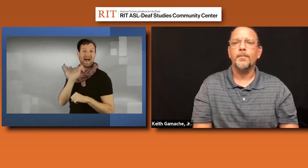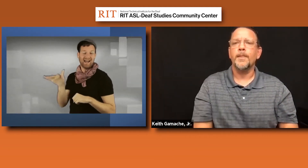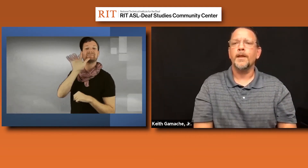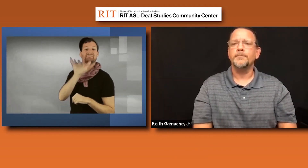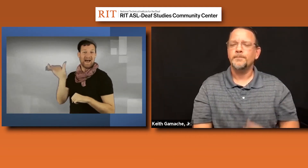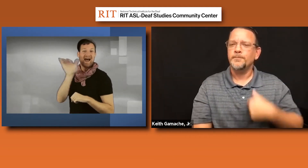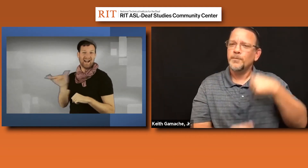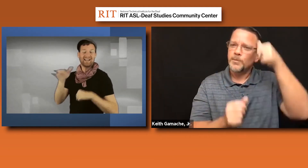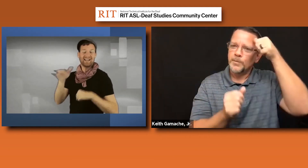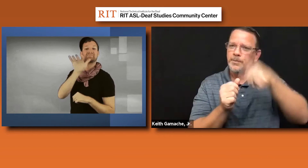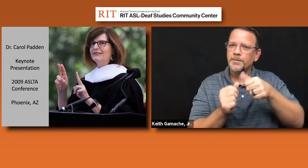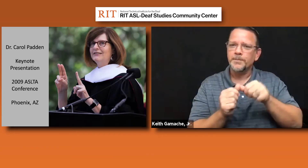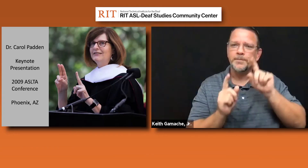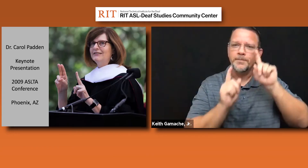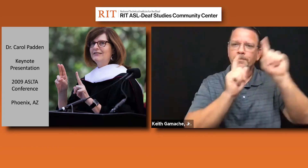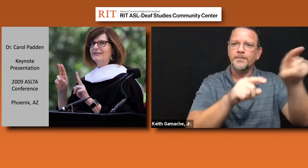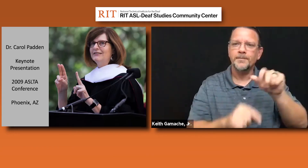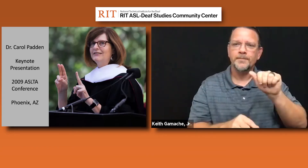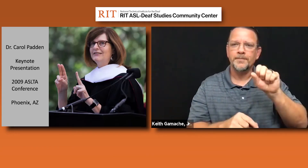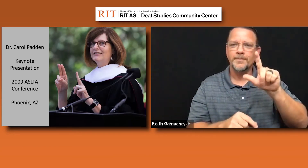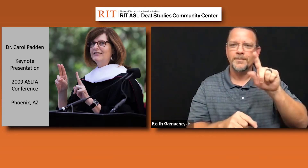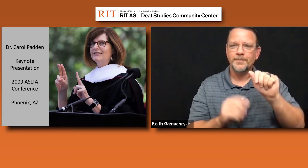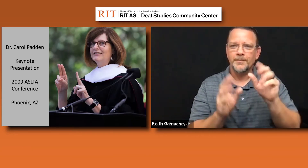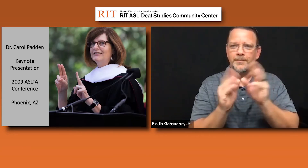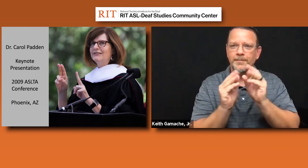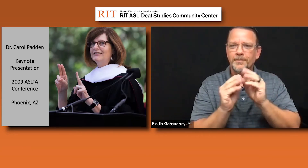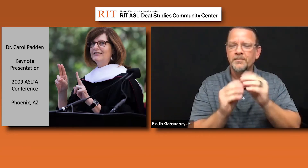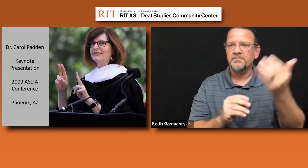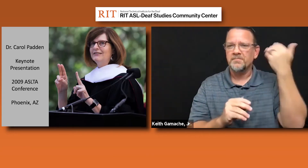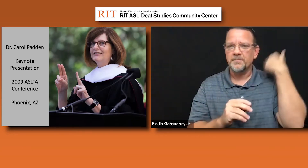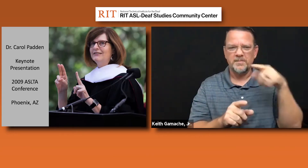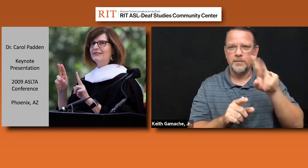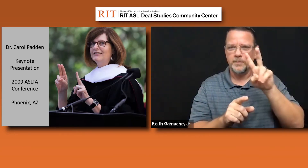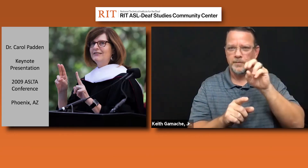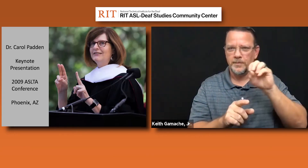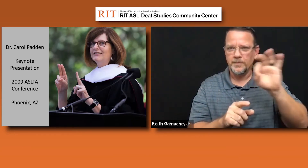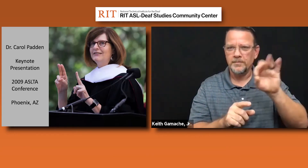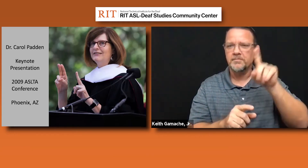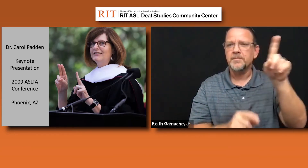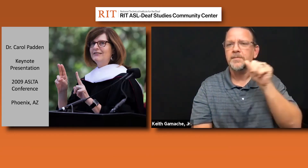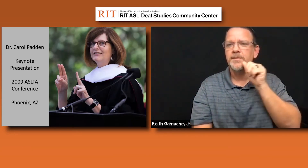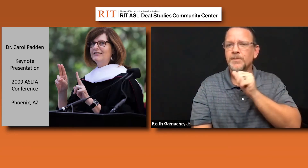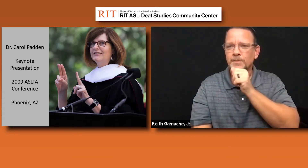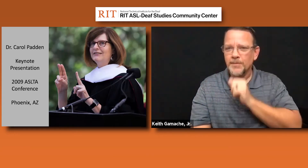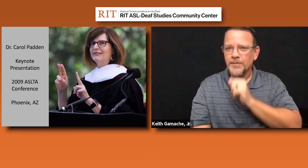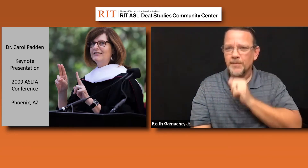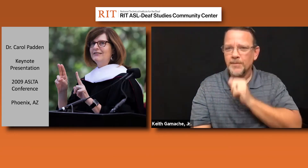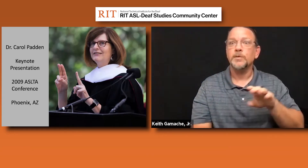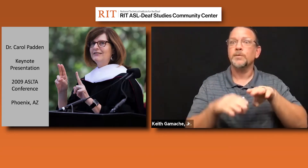I remember going to the ASLTA Conference back in 2009 out in Arizona, and the opening remarks